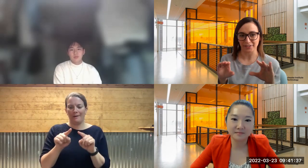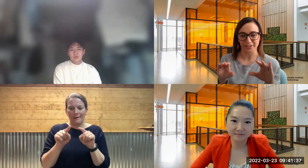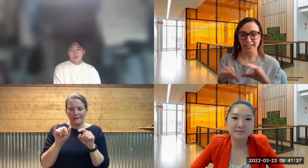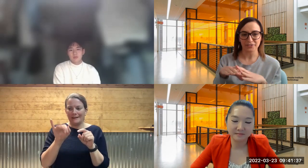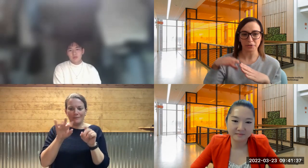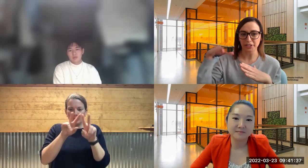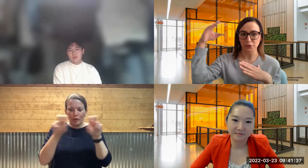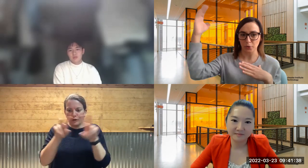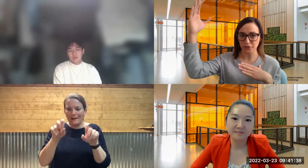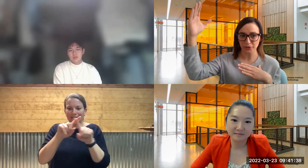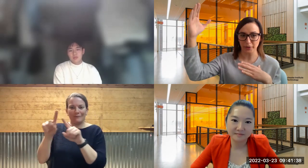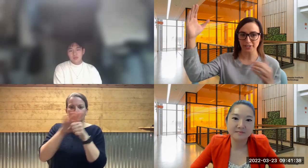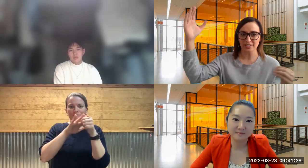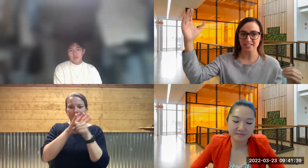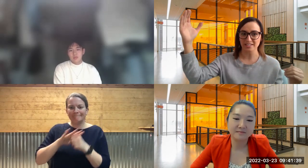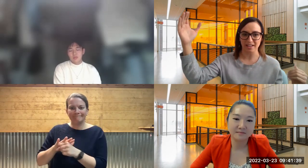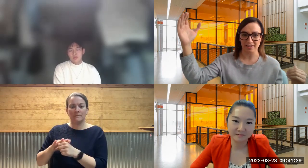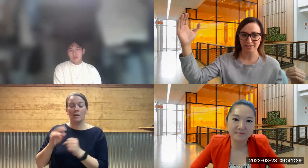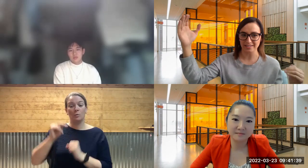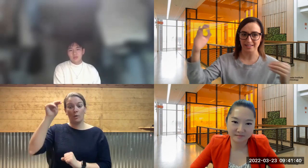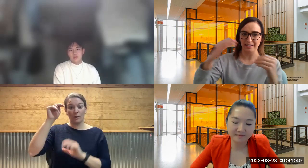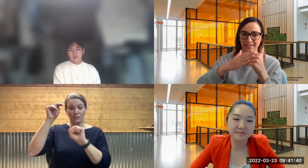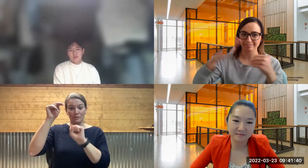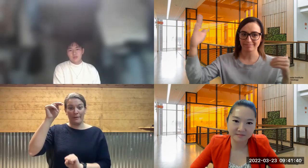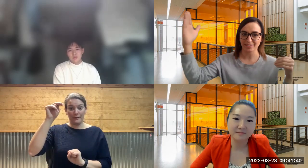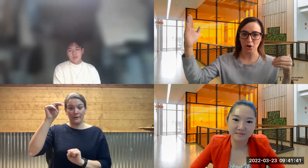If you look at northern Croatians and southern it's like the time.